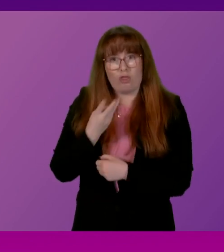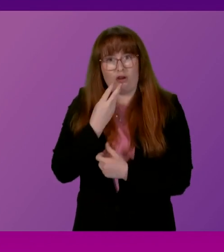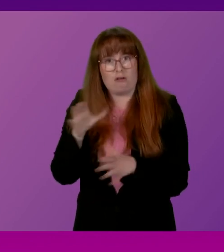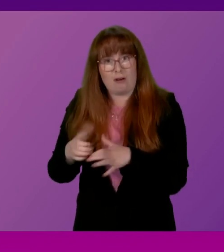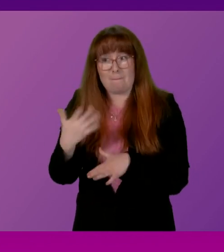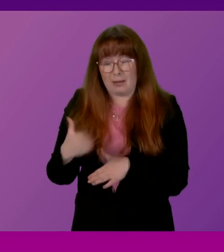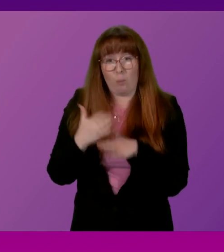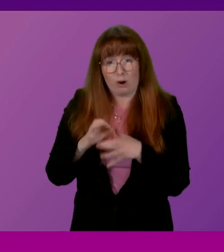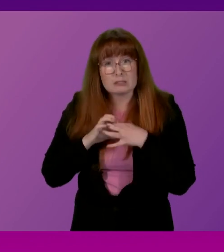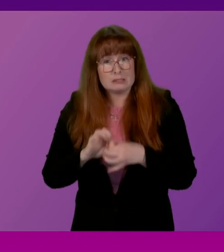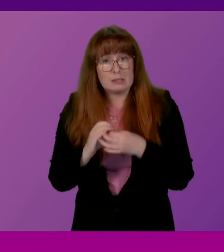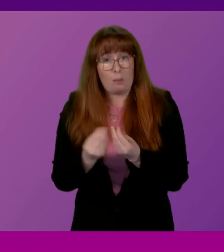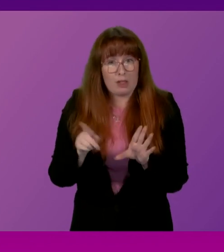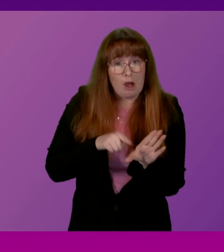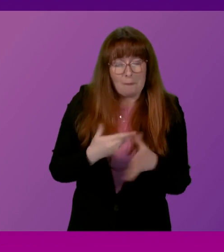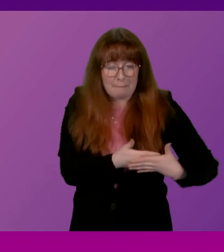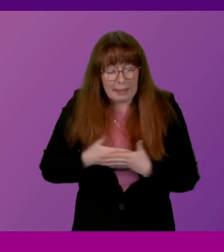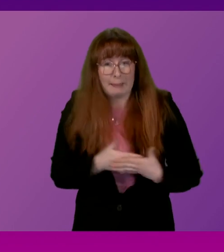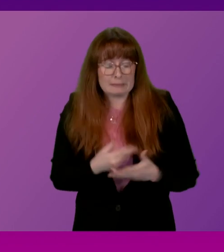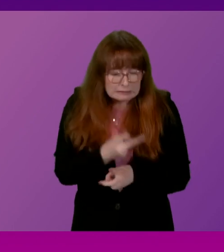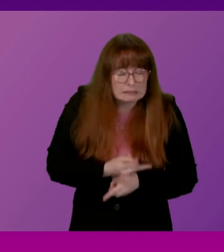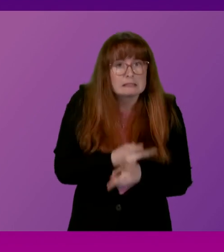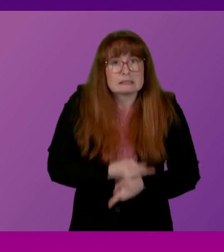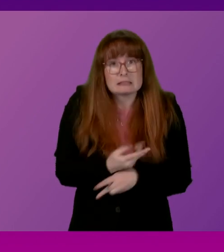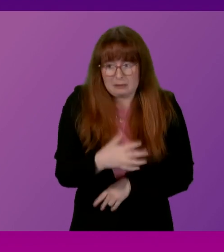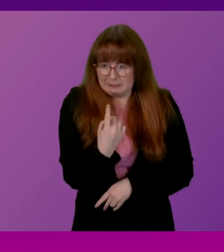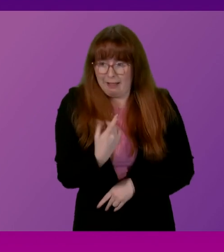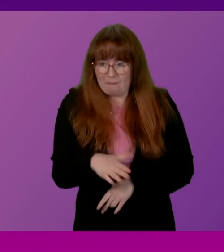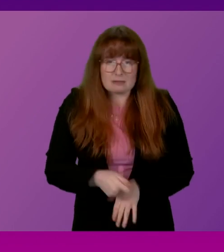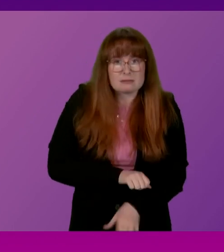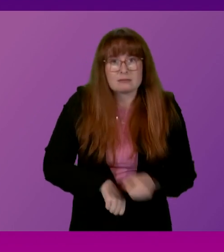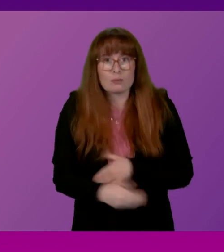with young babies who often need that care.